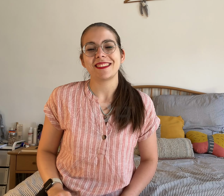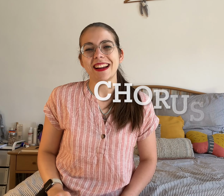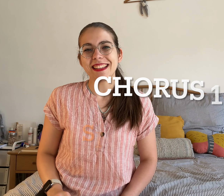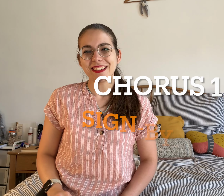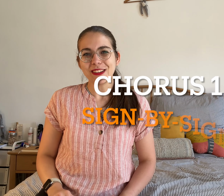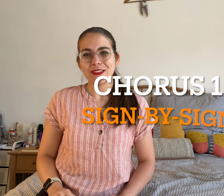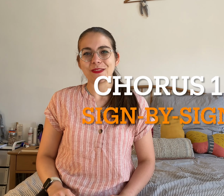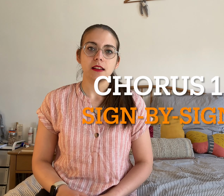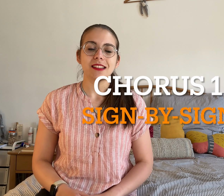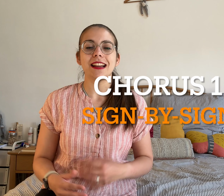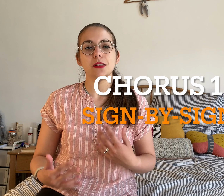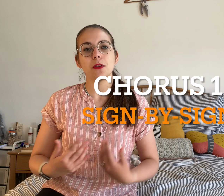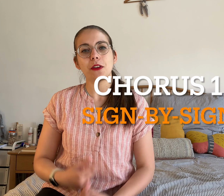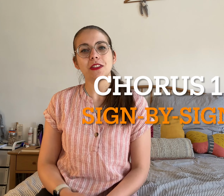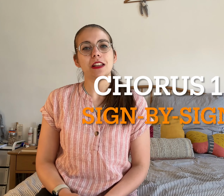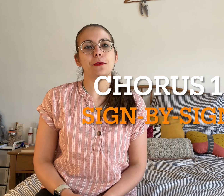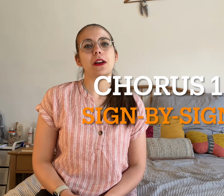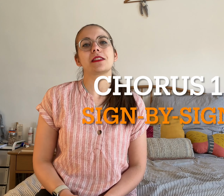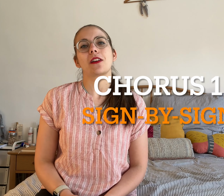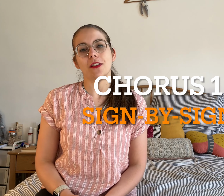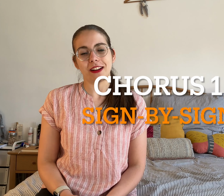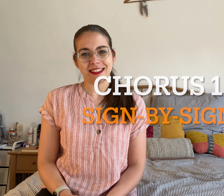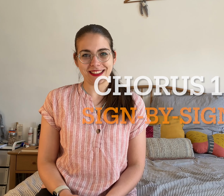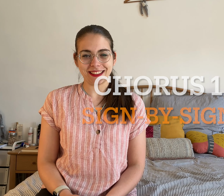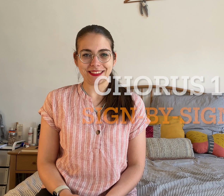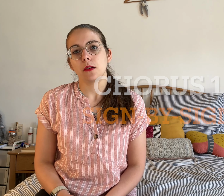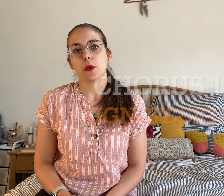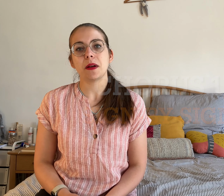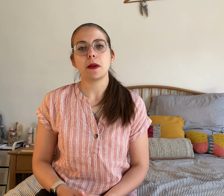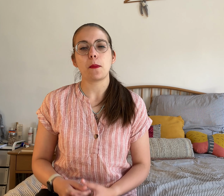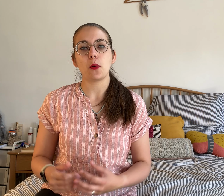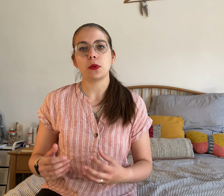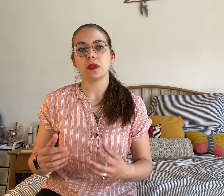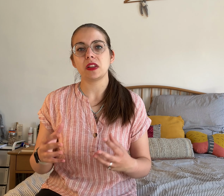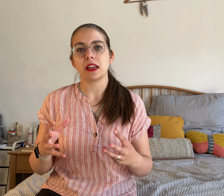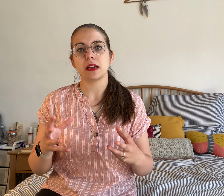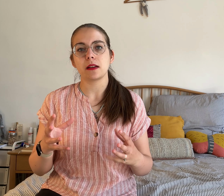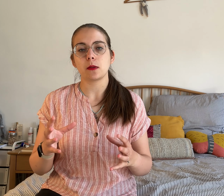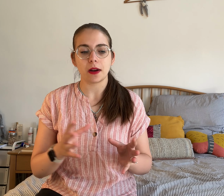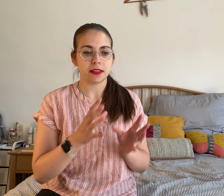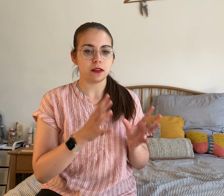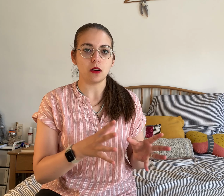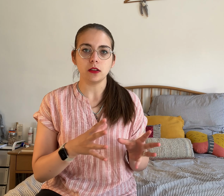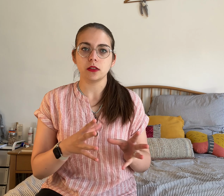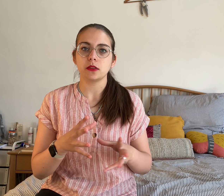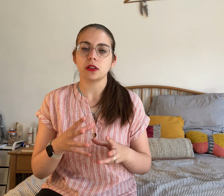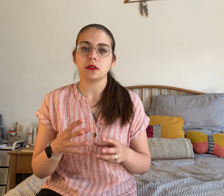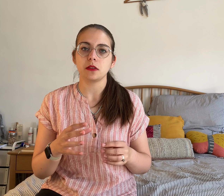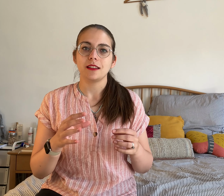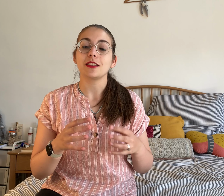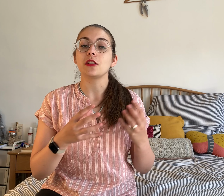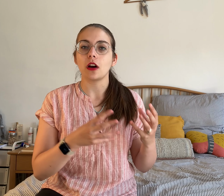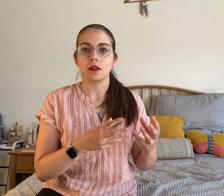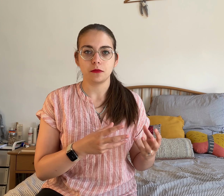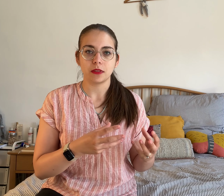Great job! So let's move on to the first chorus. We will be pointing quite a lot to the girl that